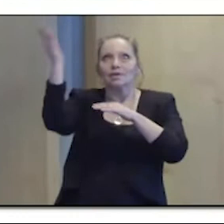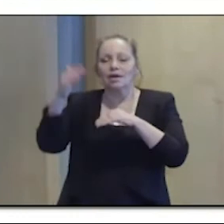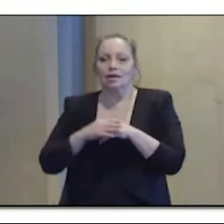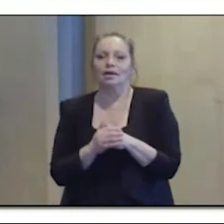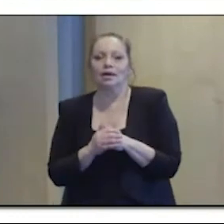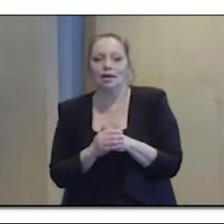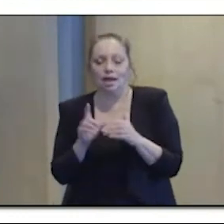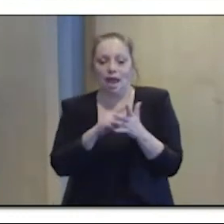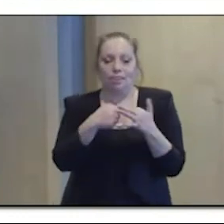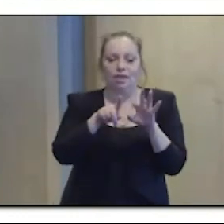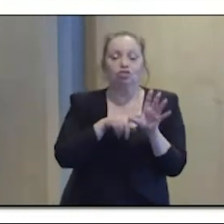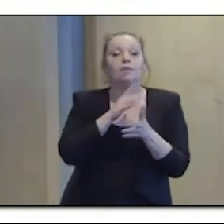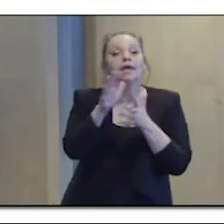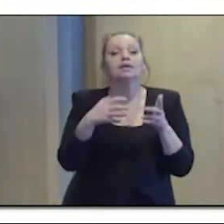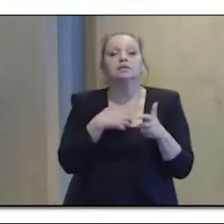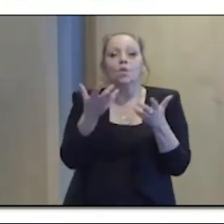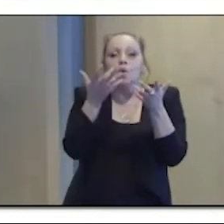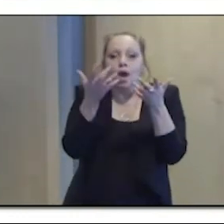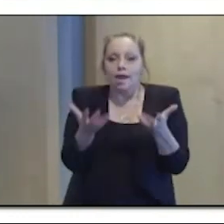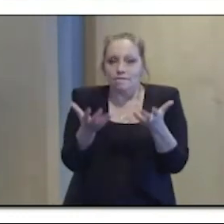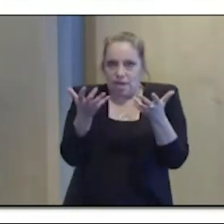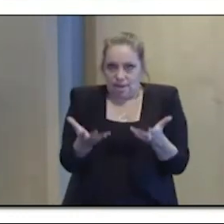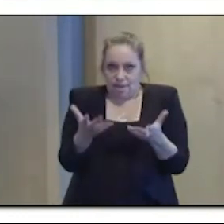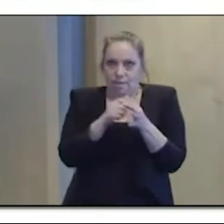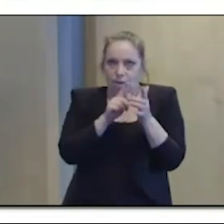particles are heavy and gravity has an effect and they kind of fall out of the atmosphere.